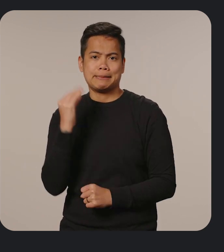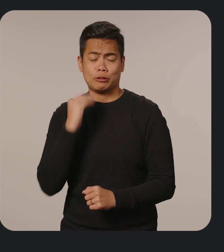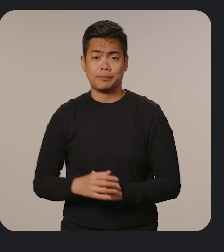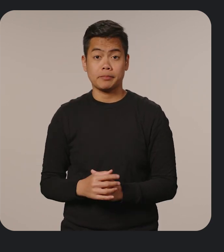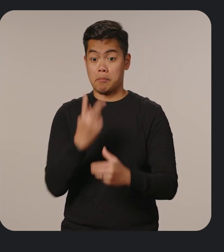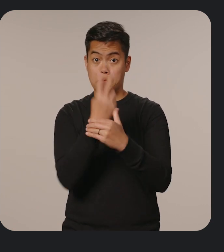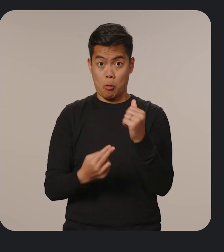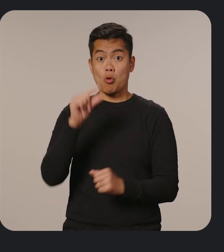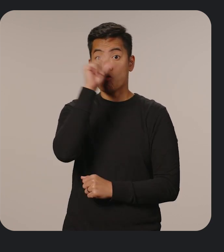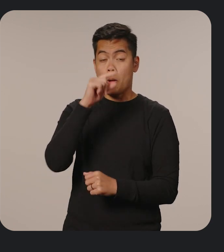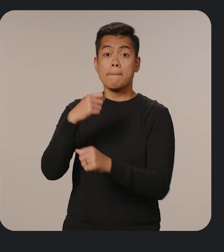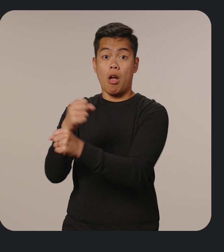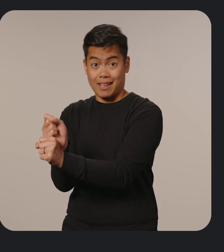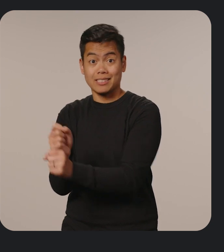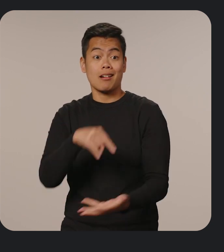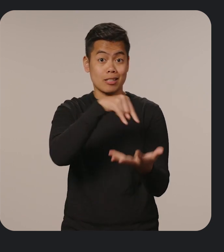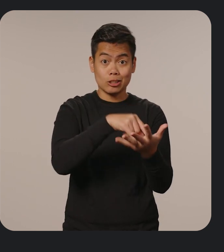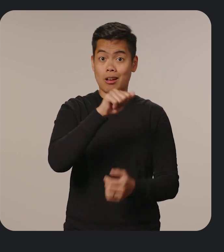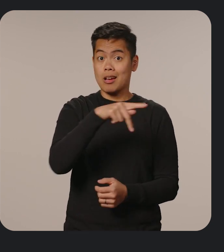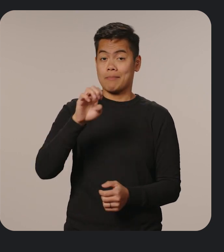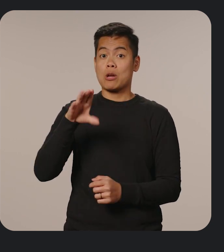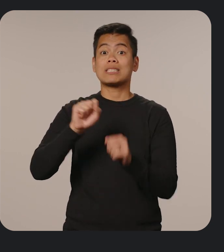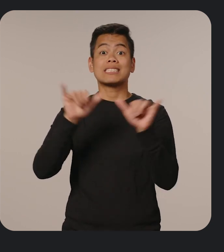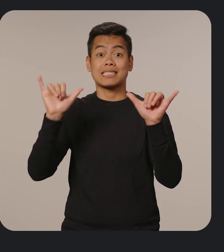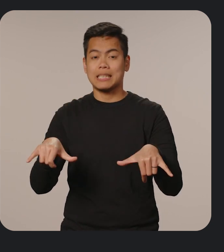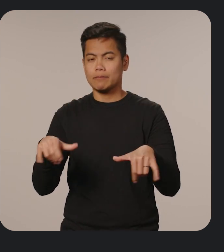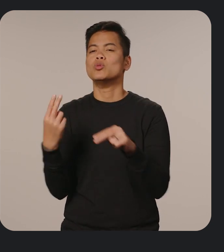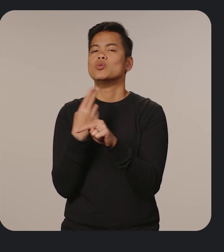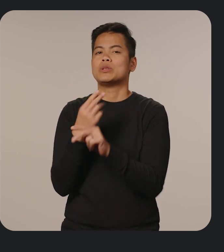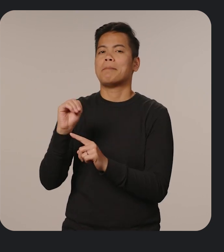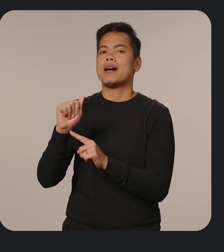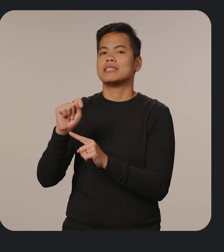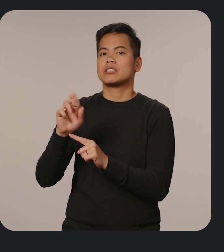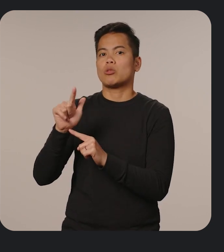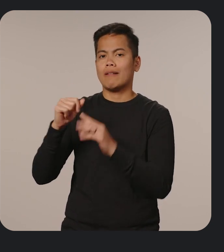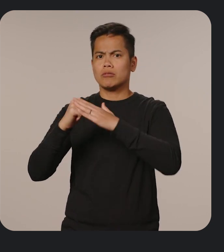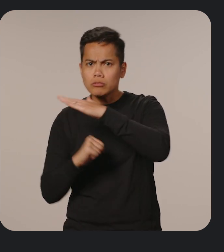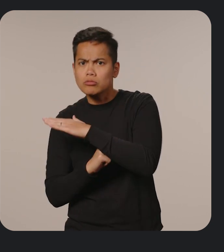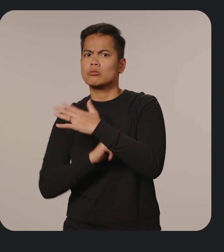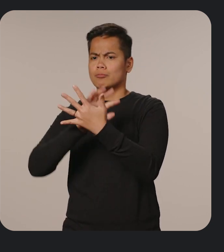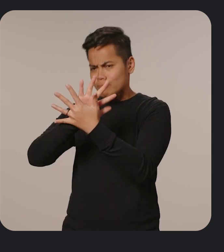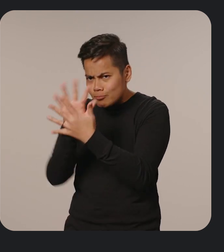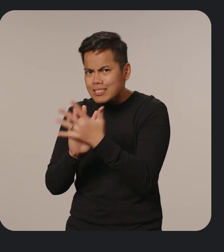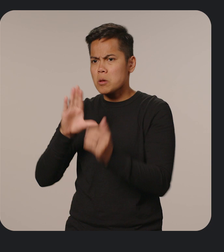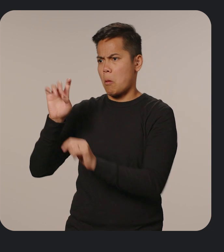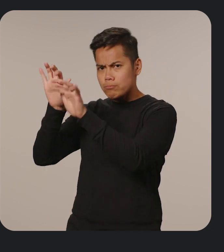Both Google's products and Android's app ecosystem use Material as a foundation for design and code